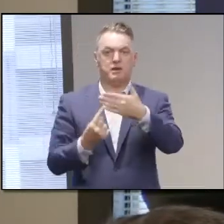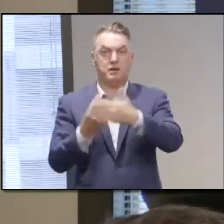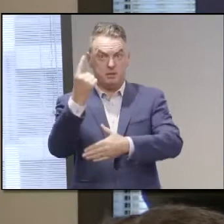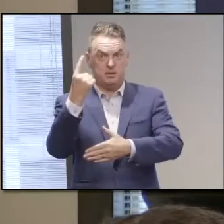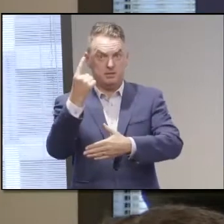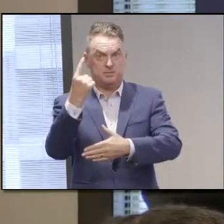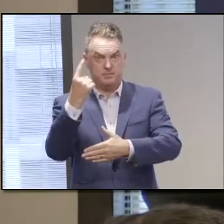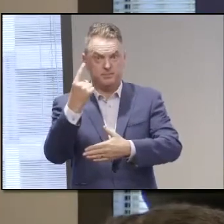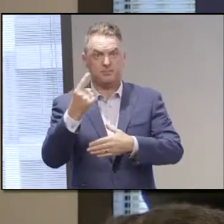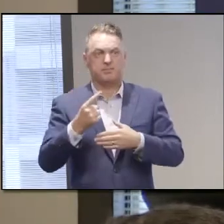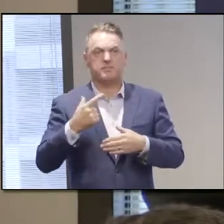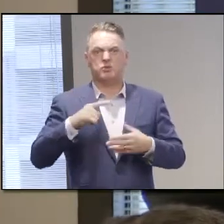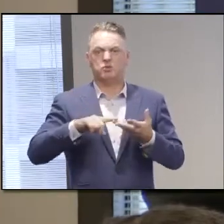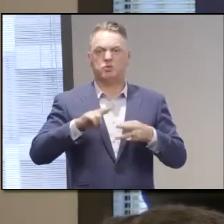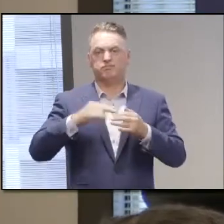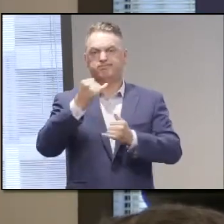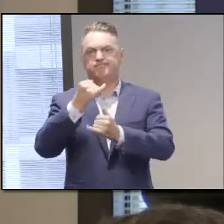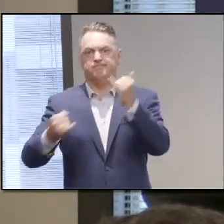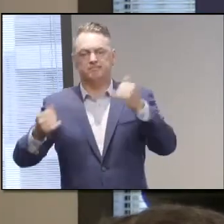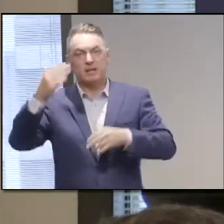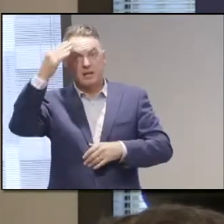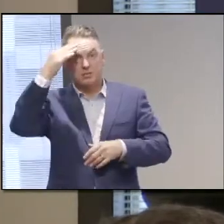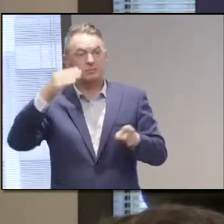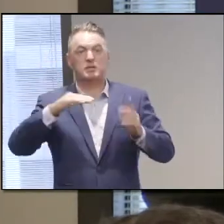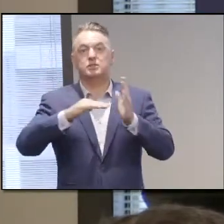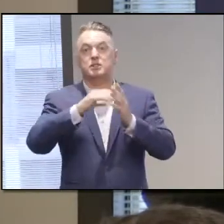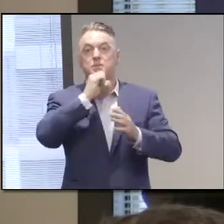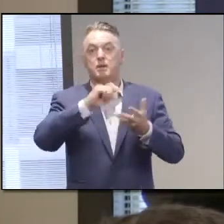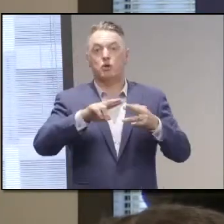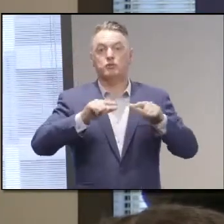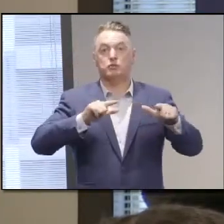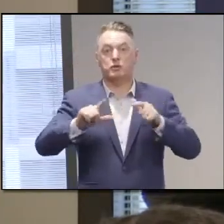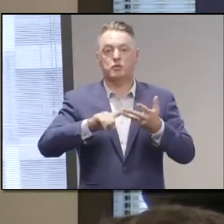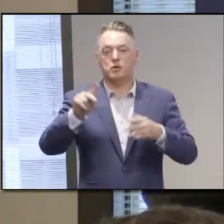adult lung diseases. He's also Chair of the Board of the Directors for the Pacific Basin Consortium